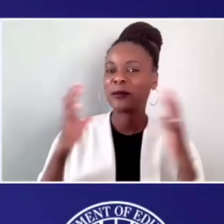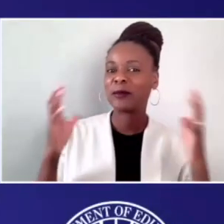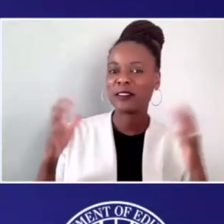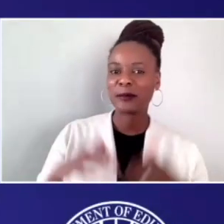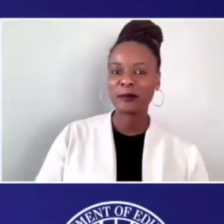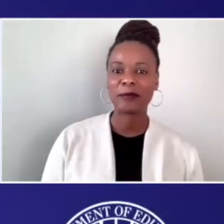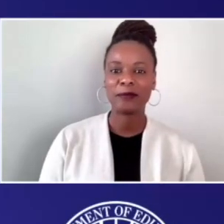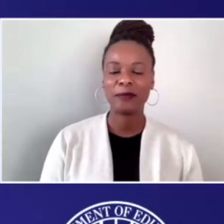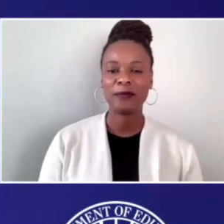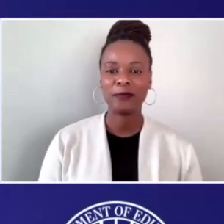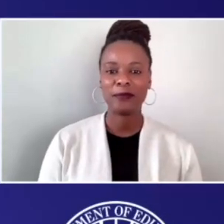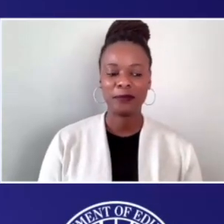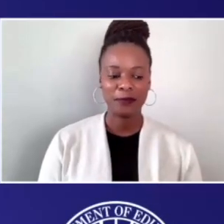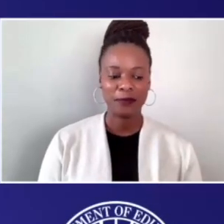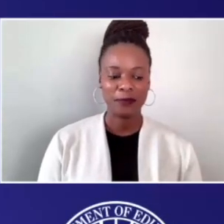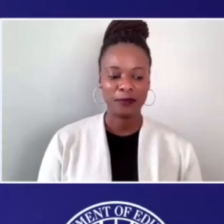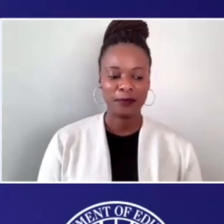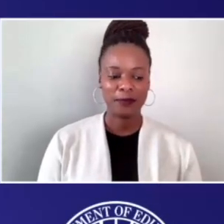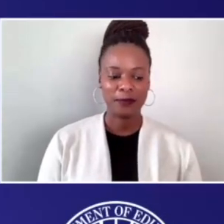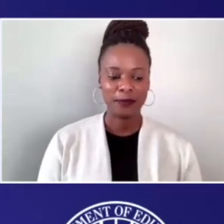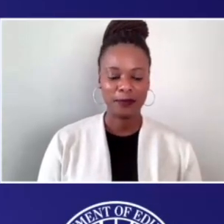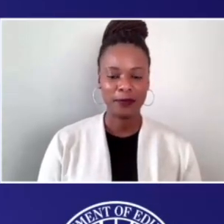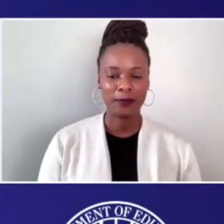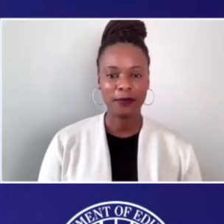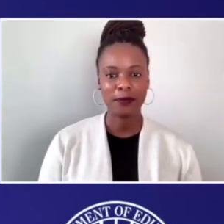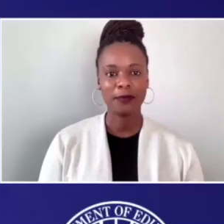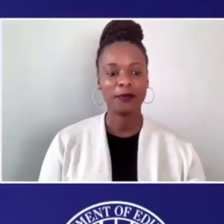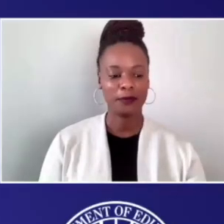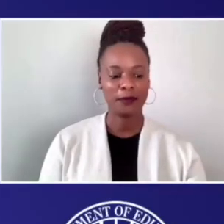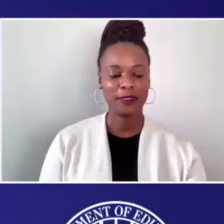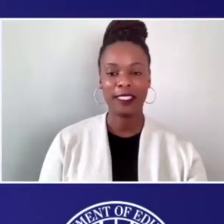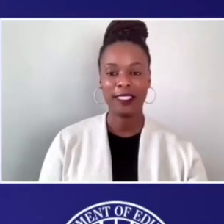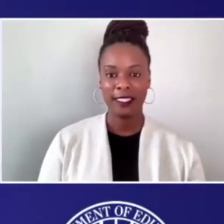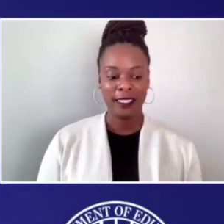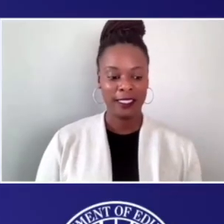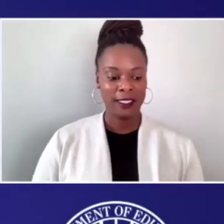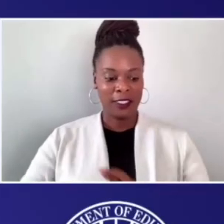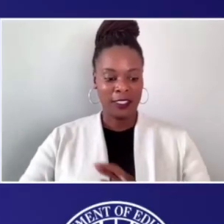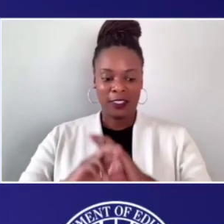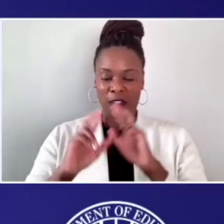Alright. Trying to get my wits about me. If we could get on the screen,